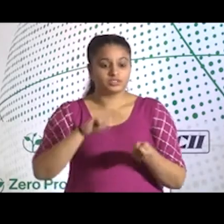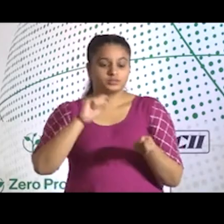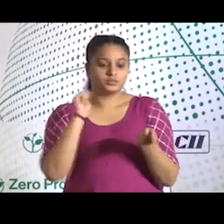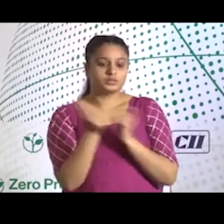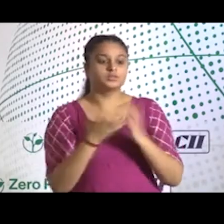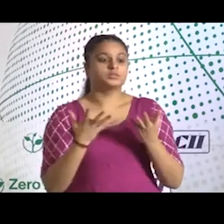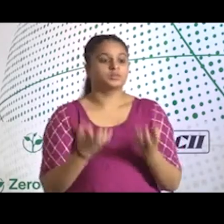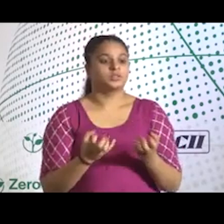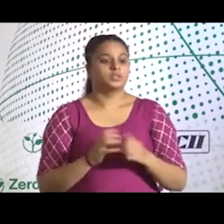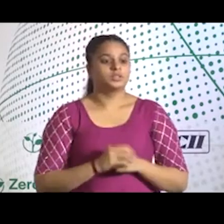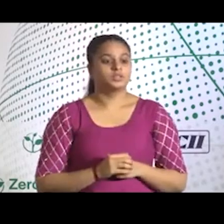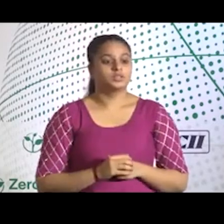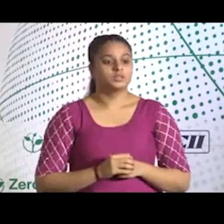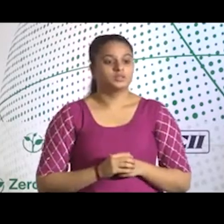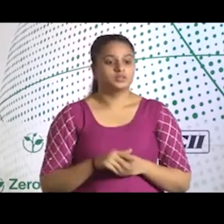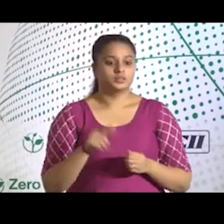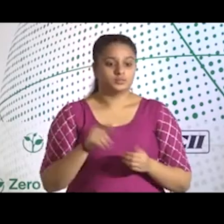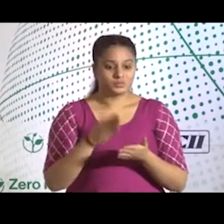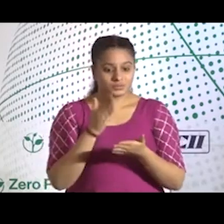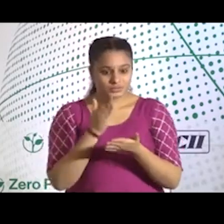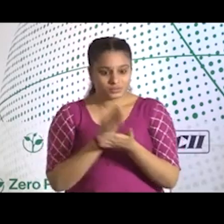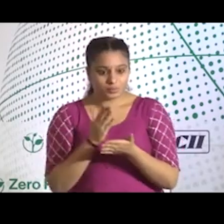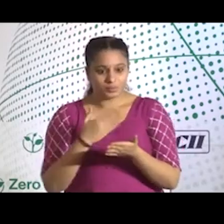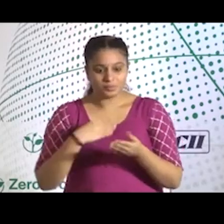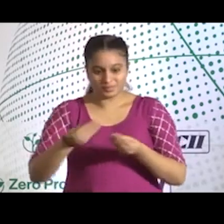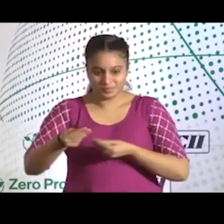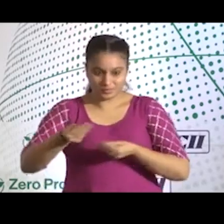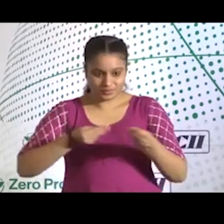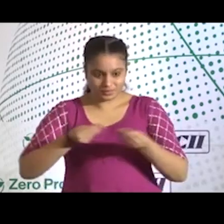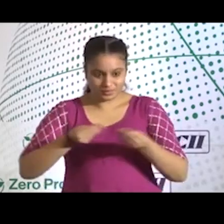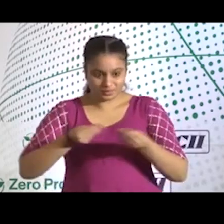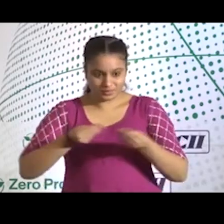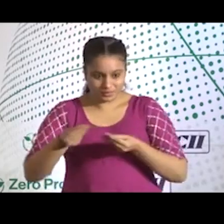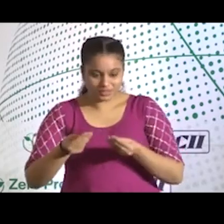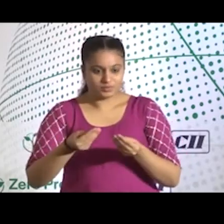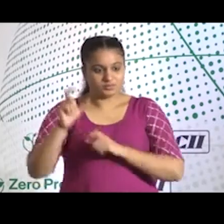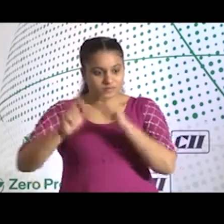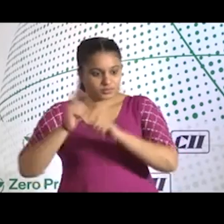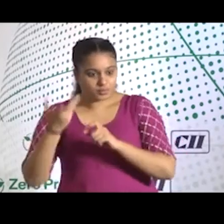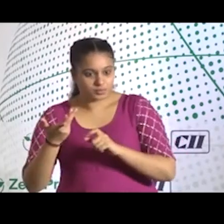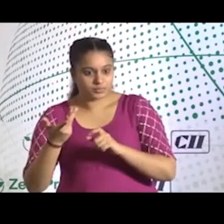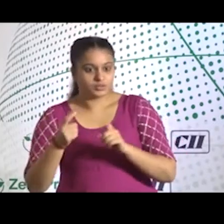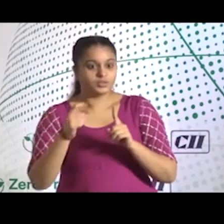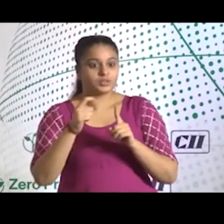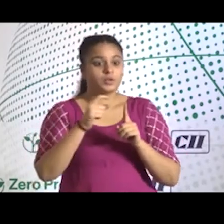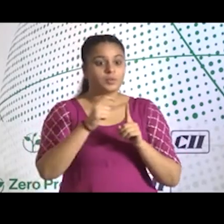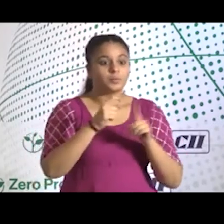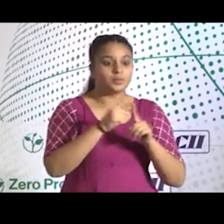So we have to stop from being a service driven company country to be a product creating country.